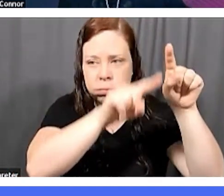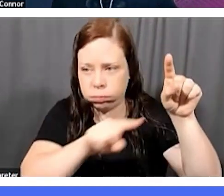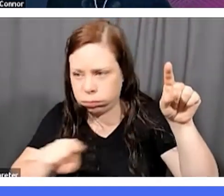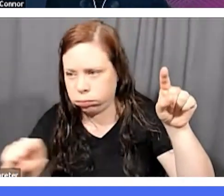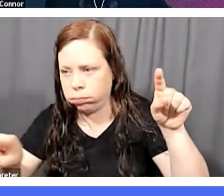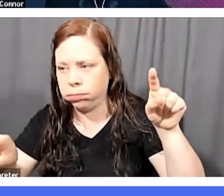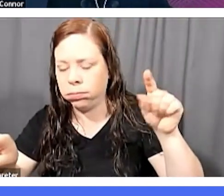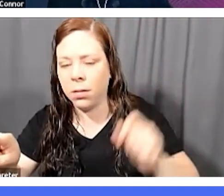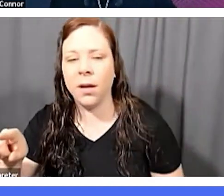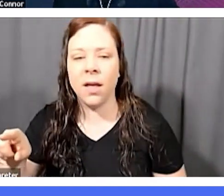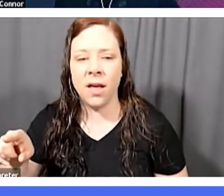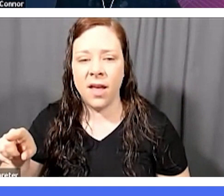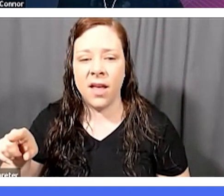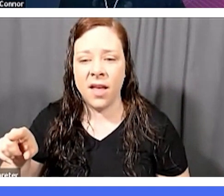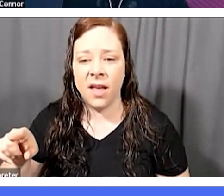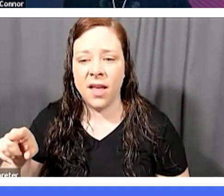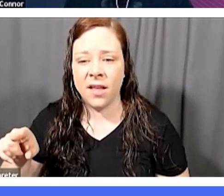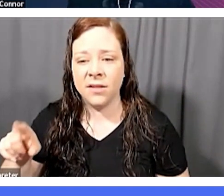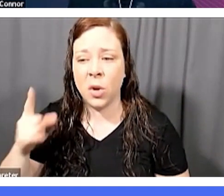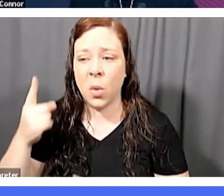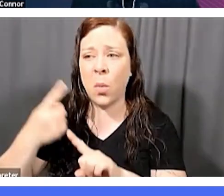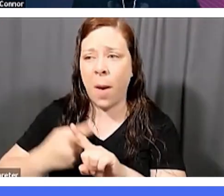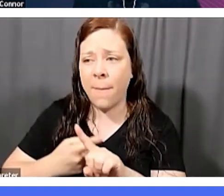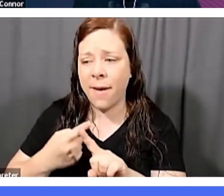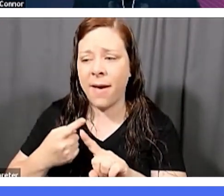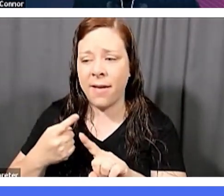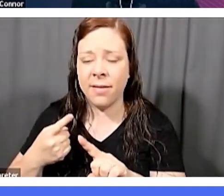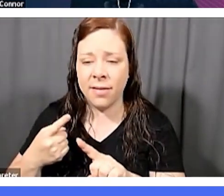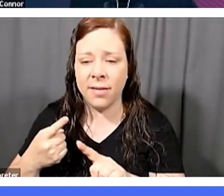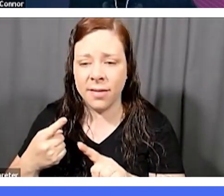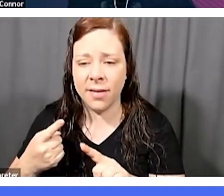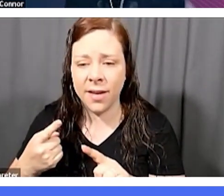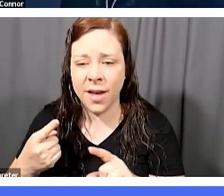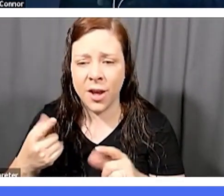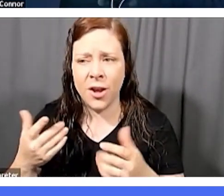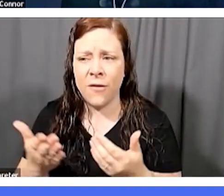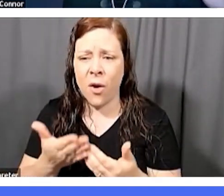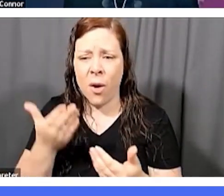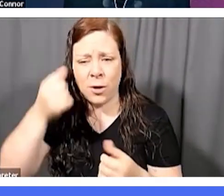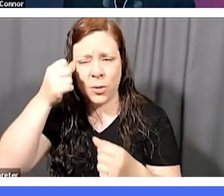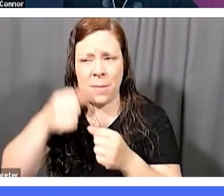by the time that we're a month out from things, we have remembered almost nothing of what we started with.